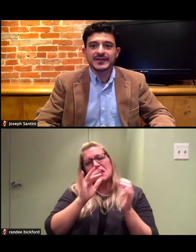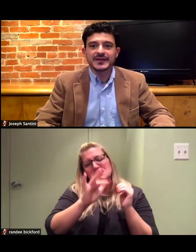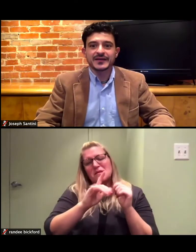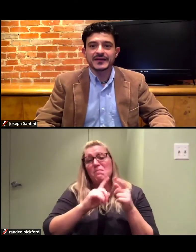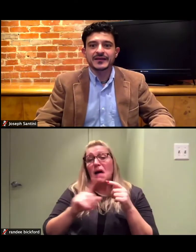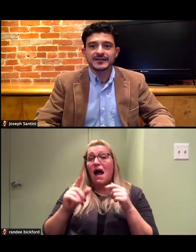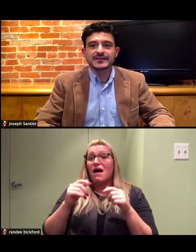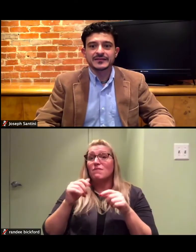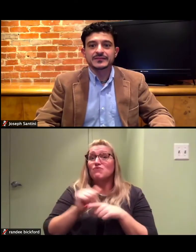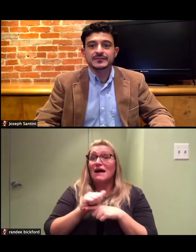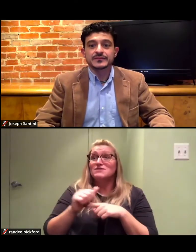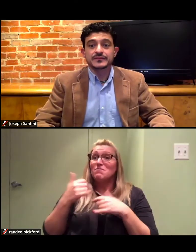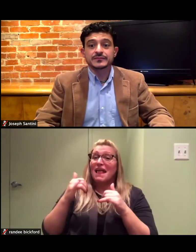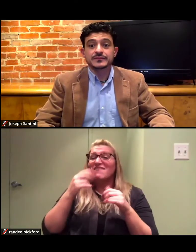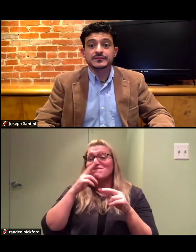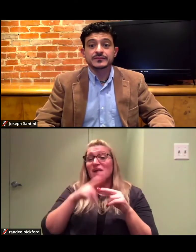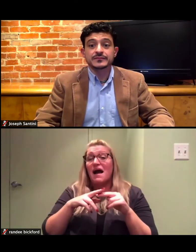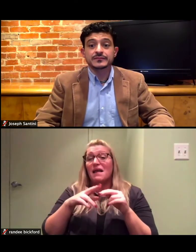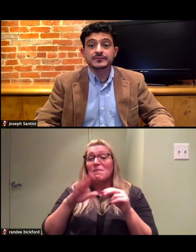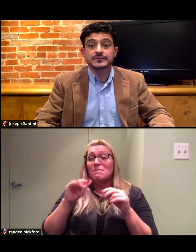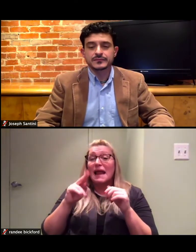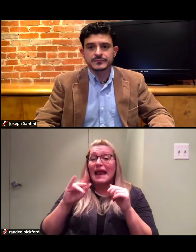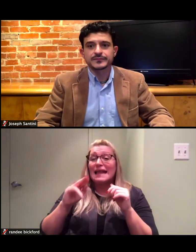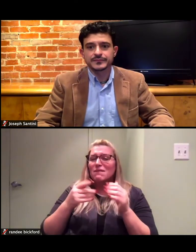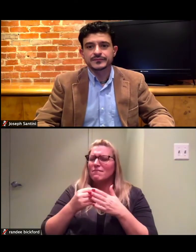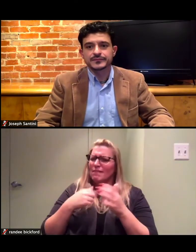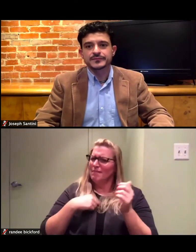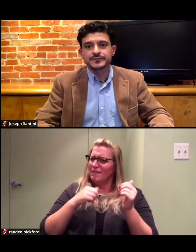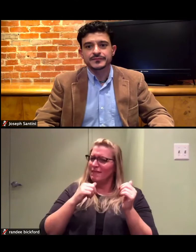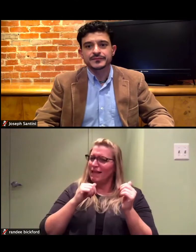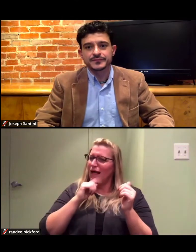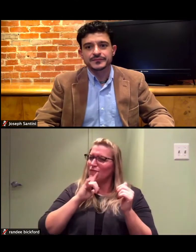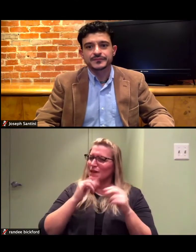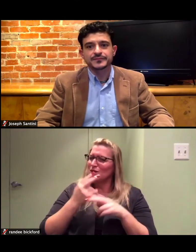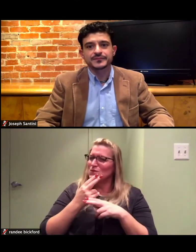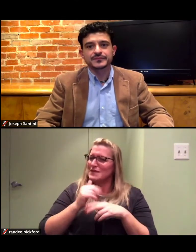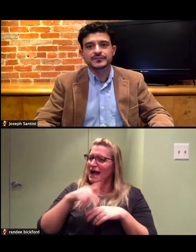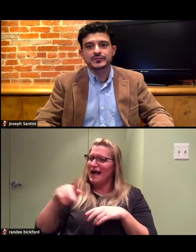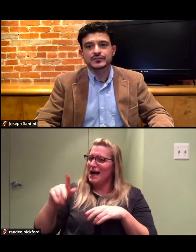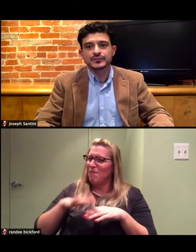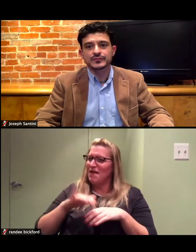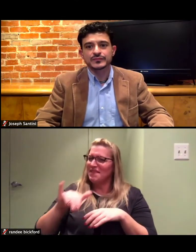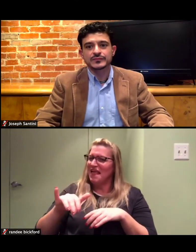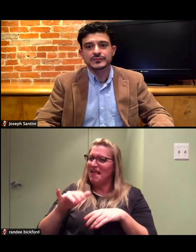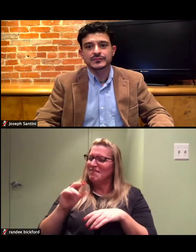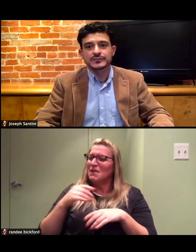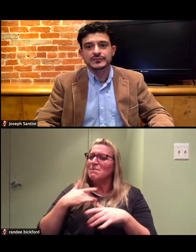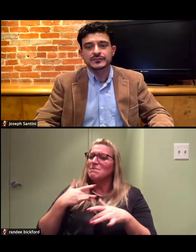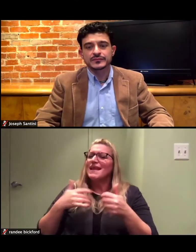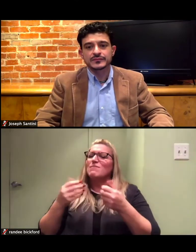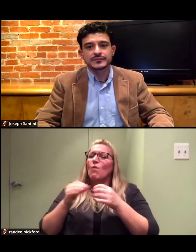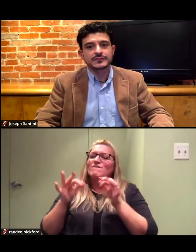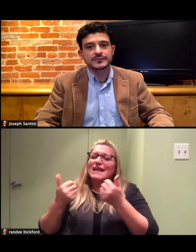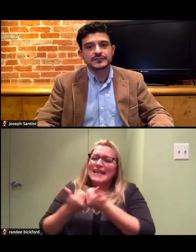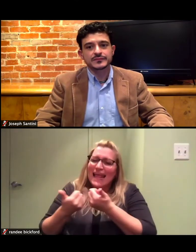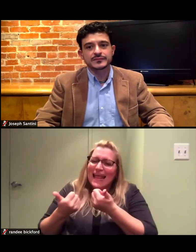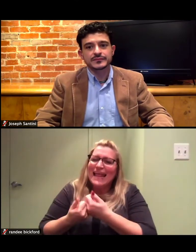ICL, is a practice, playing, fun banking games, but I'm not really sure I use an app on that.